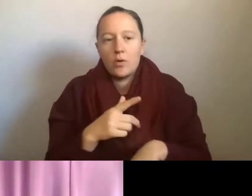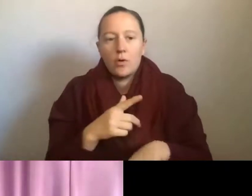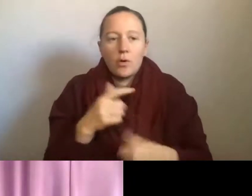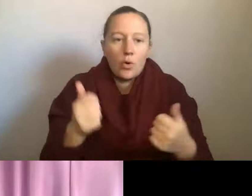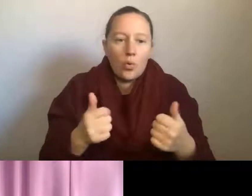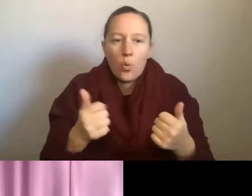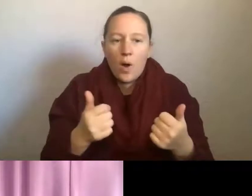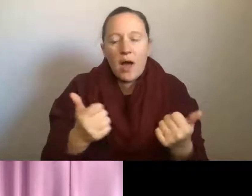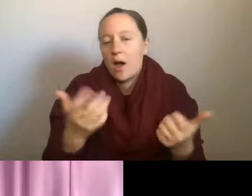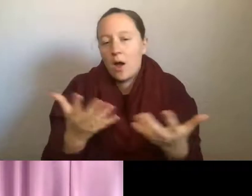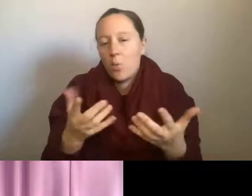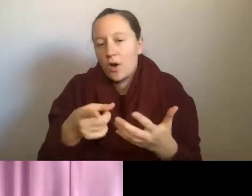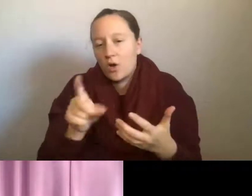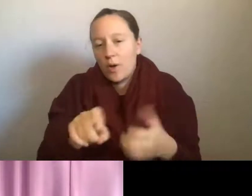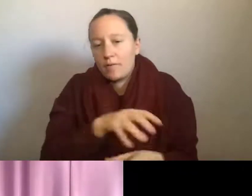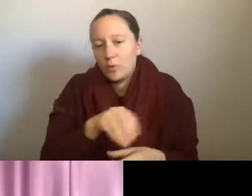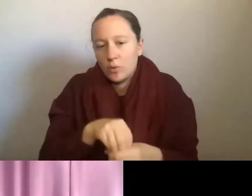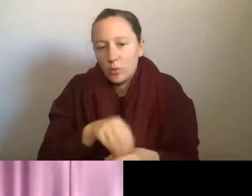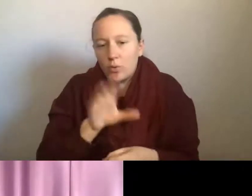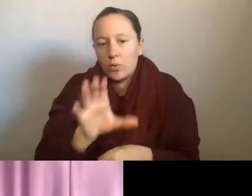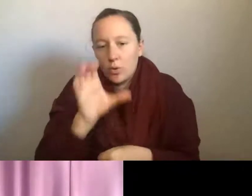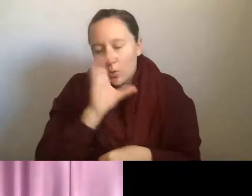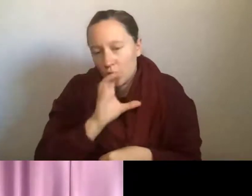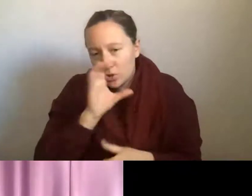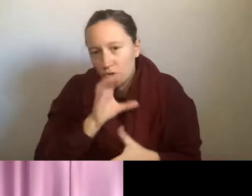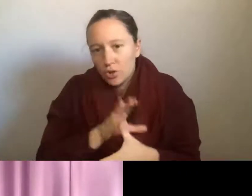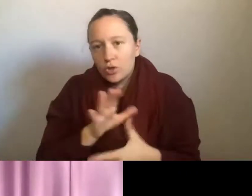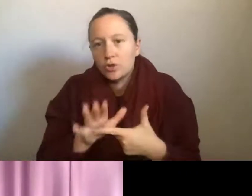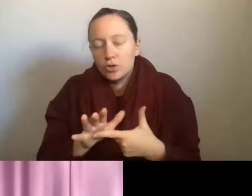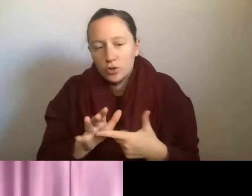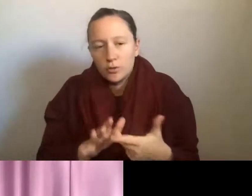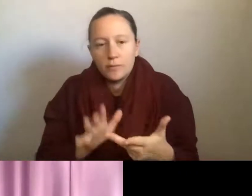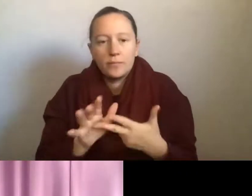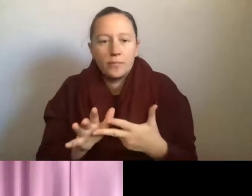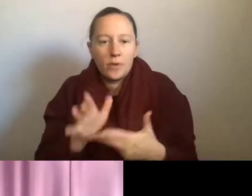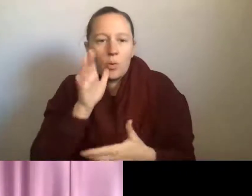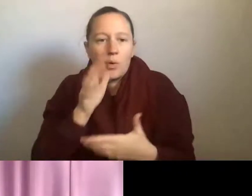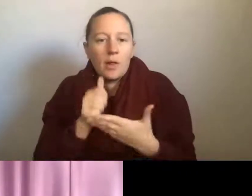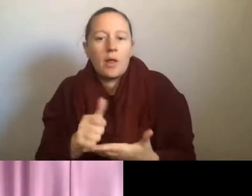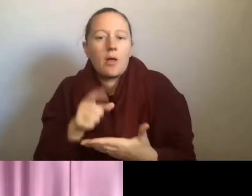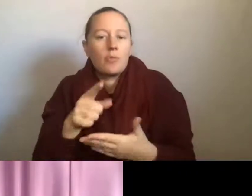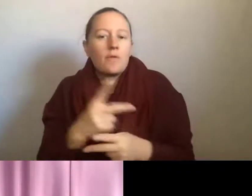you would need to include in your search, and then that would help you figure out what your .. .